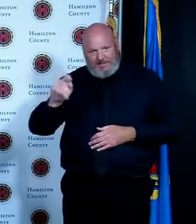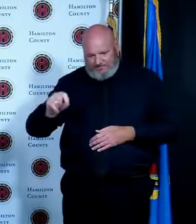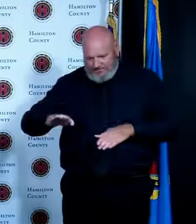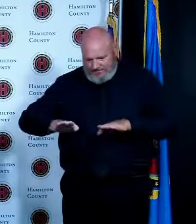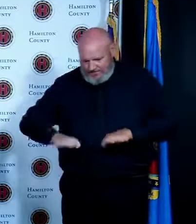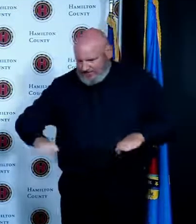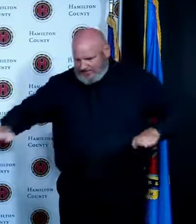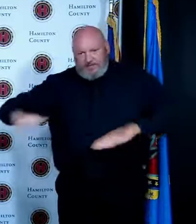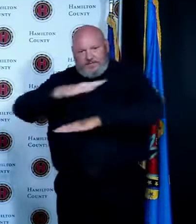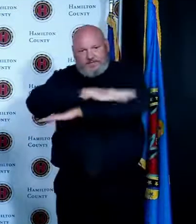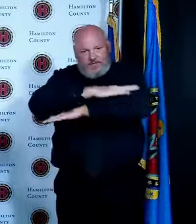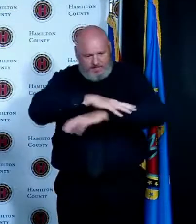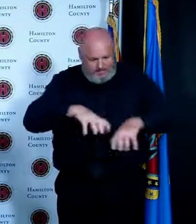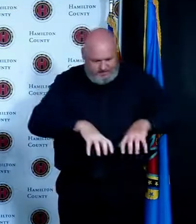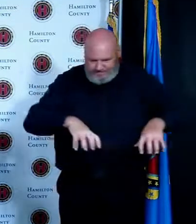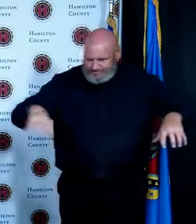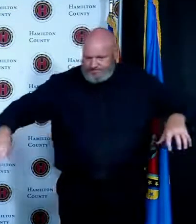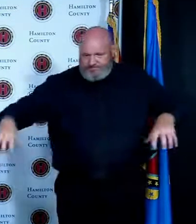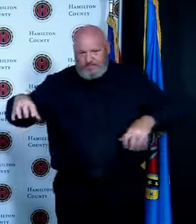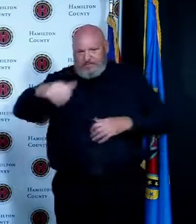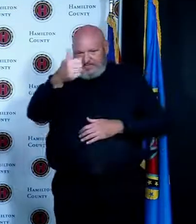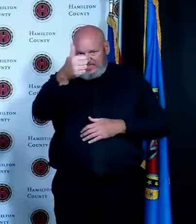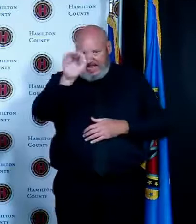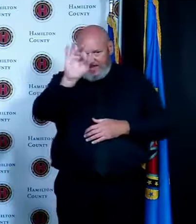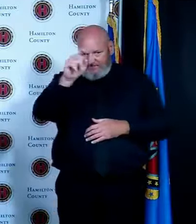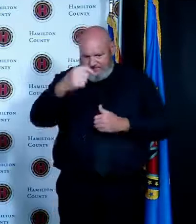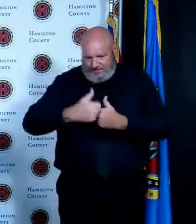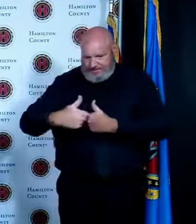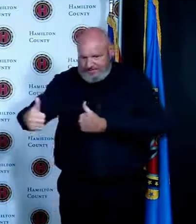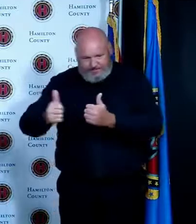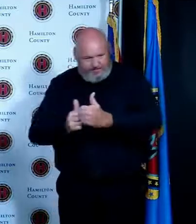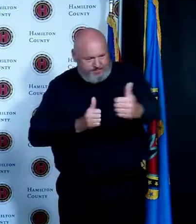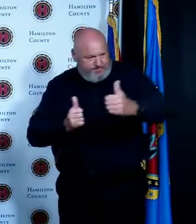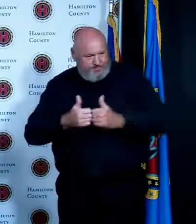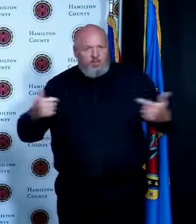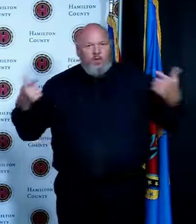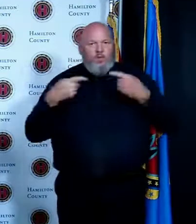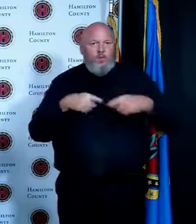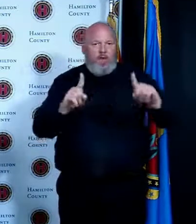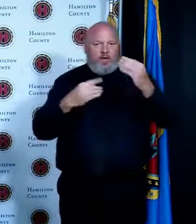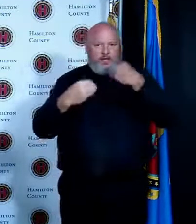sanitation reduces the spread of germs including Covid-19.